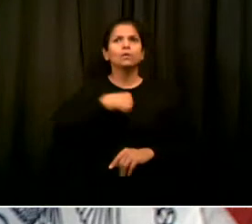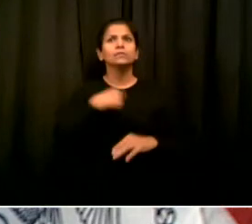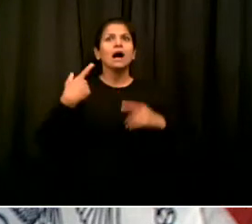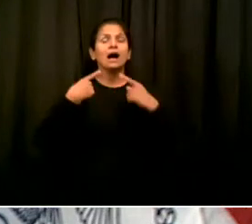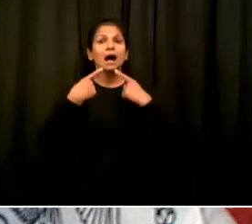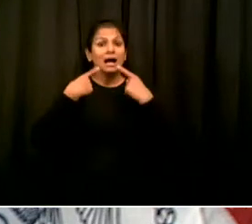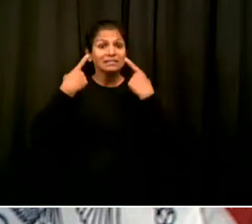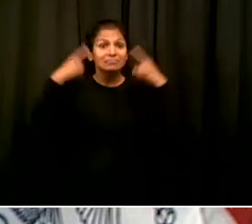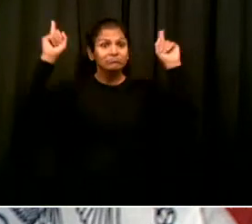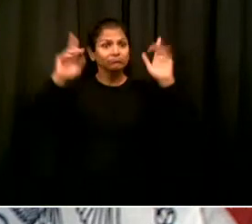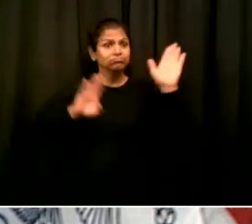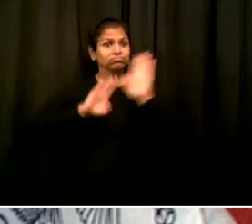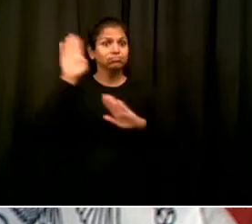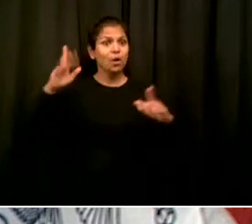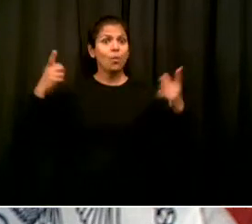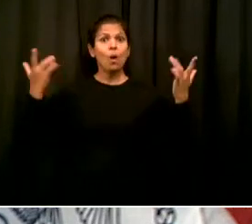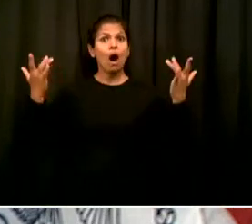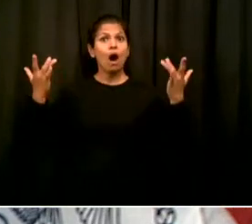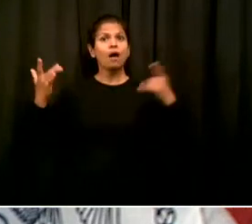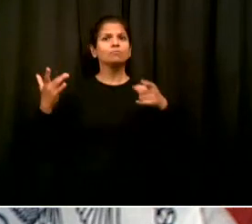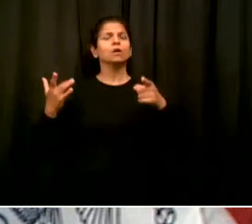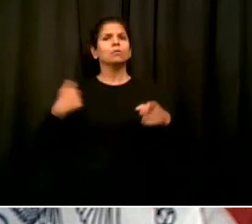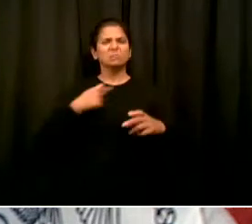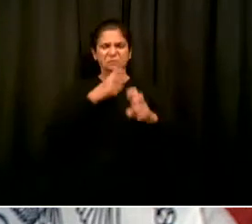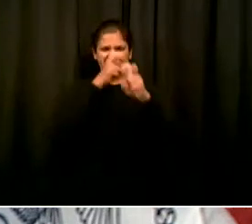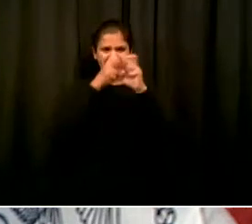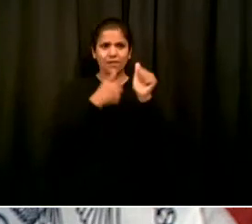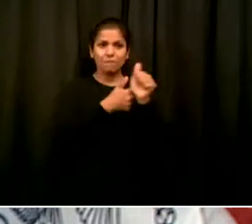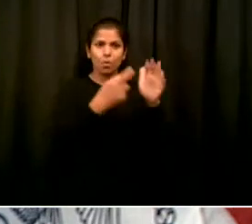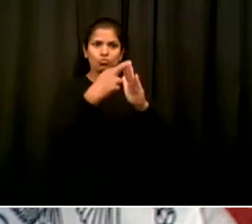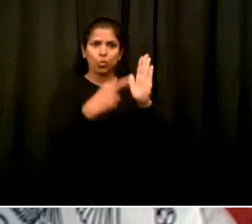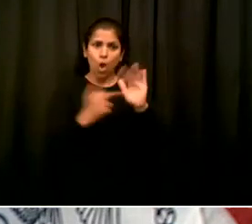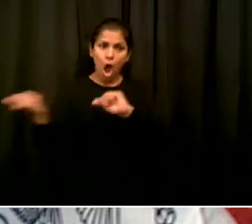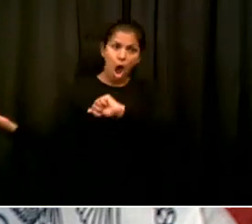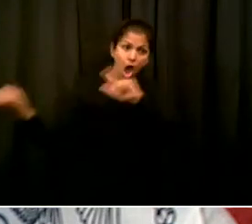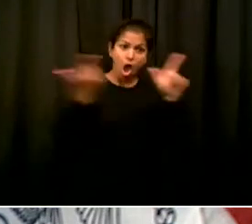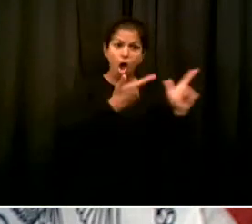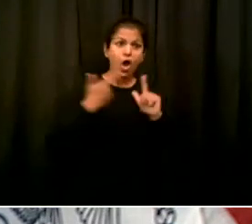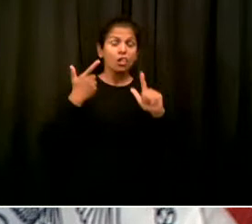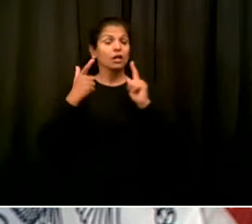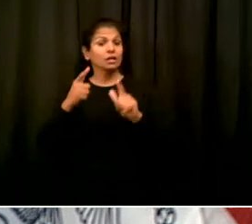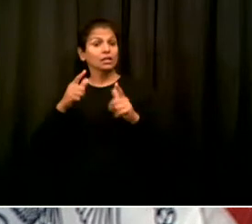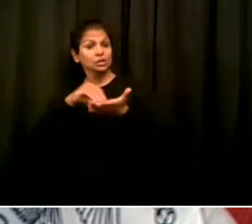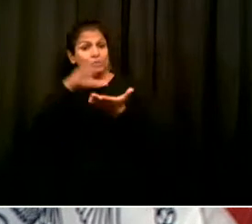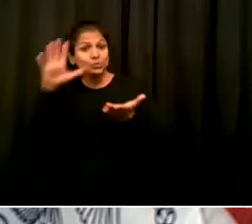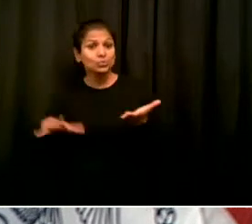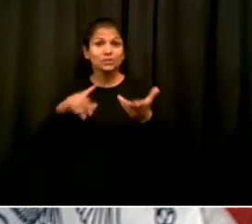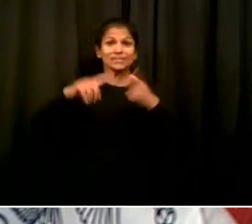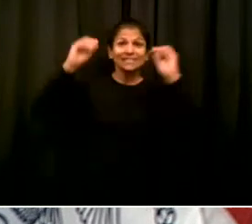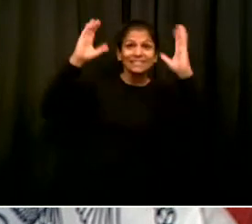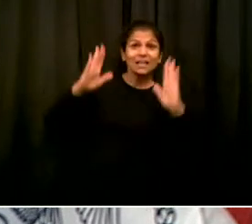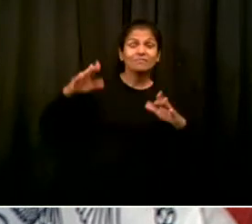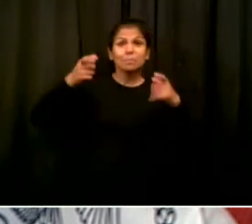PLACES AAUNROD THE WORLD. THE REASOSON E'WVE